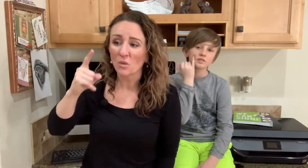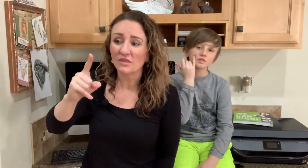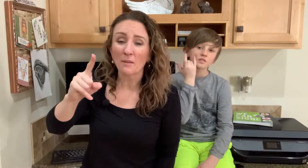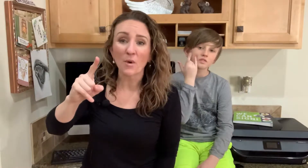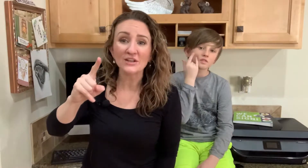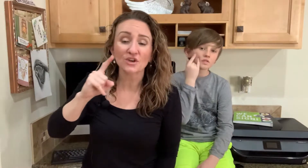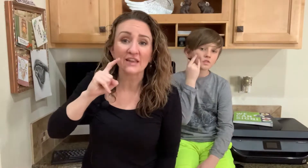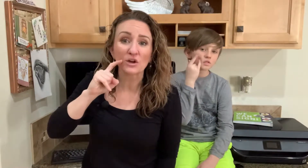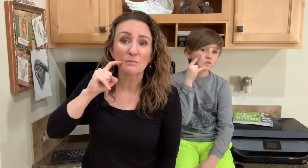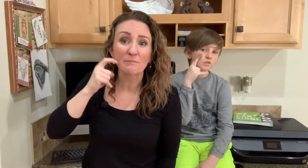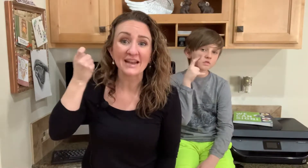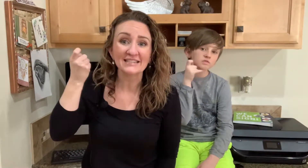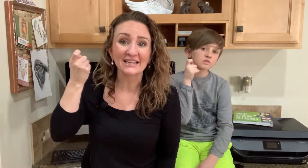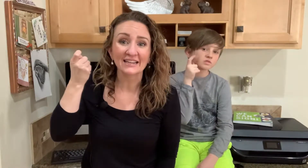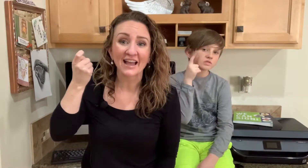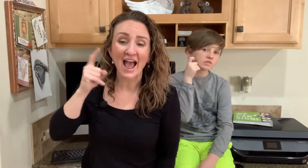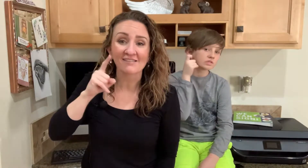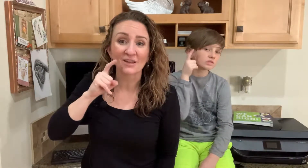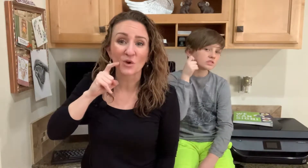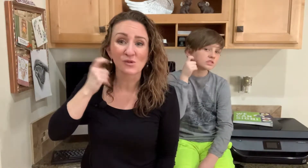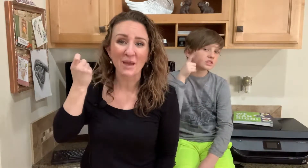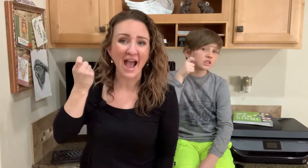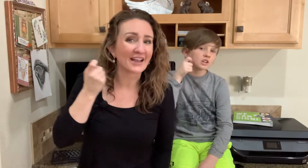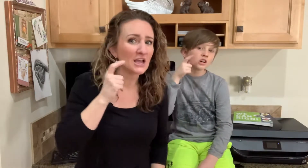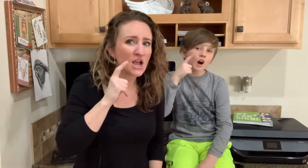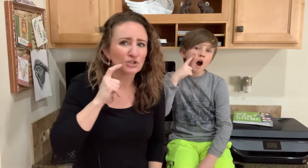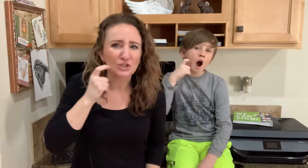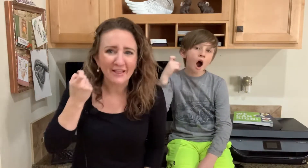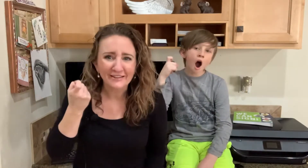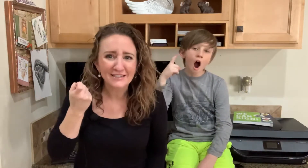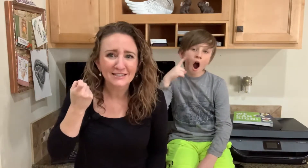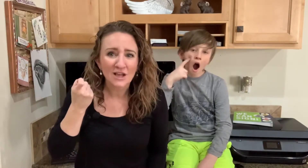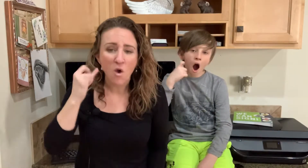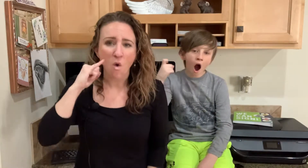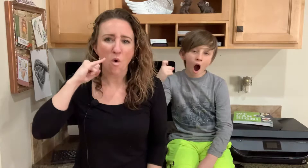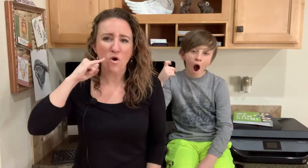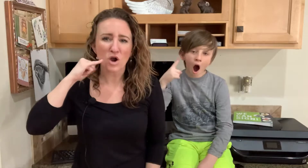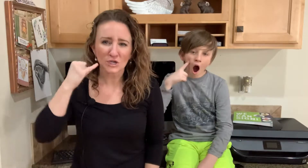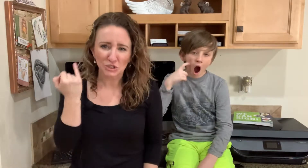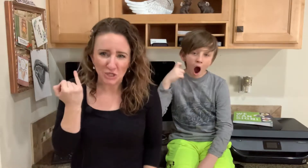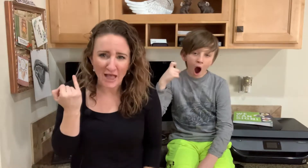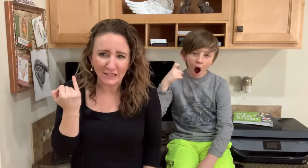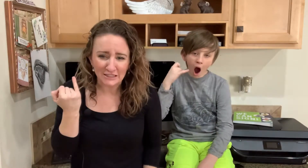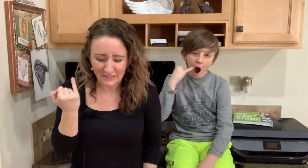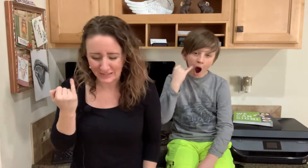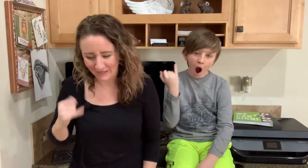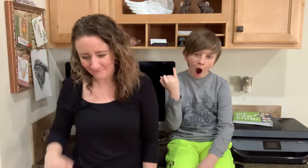with the pointer finger bending as it goes back. Jealous or jealous.